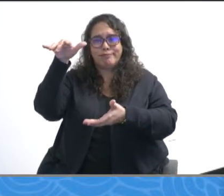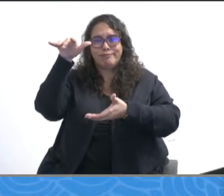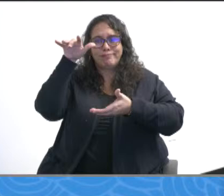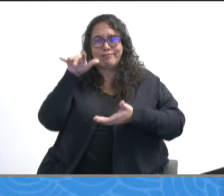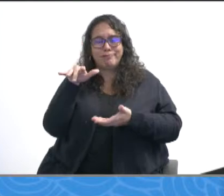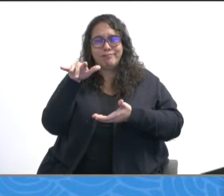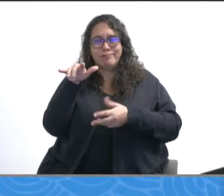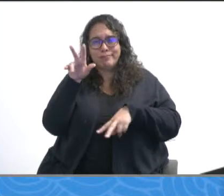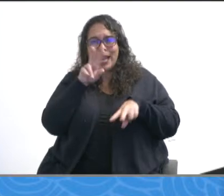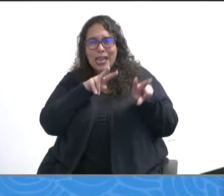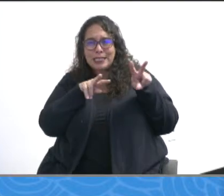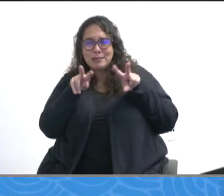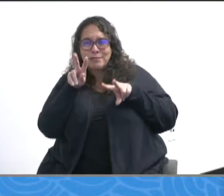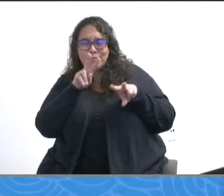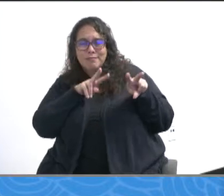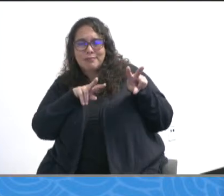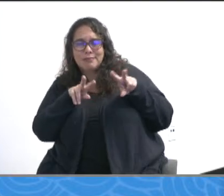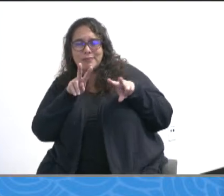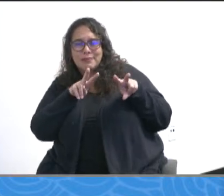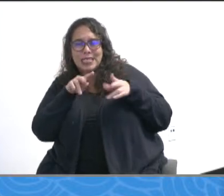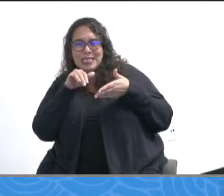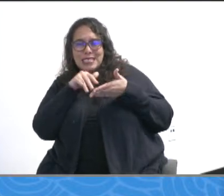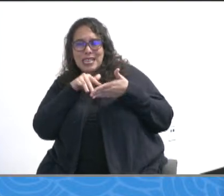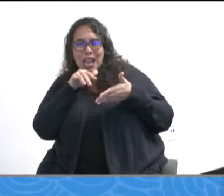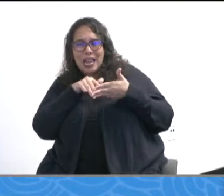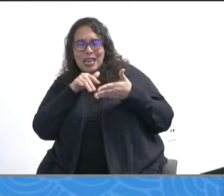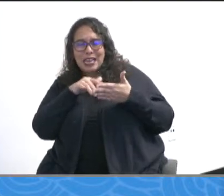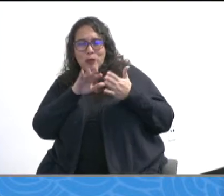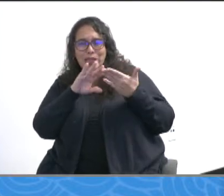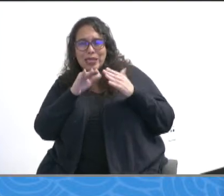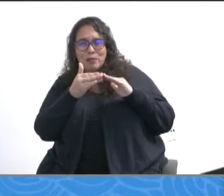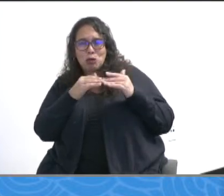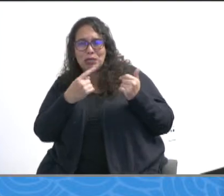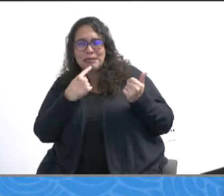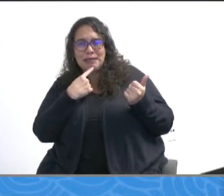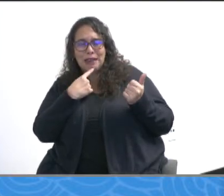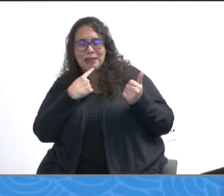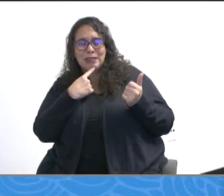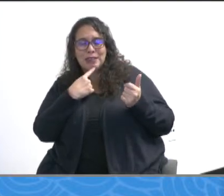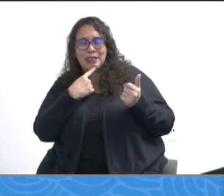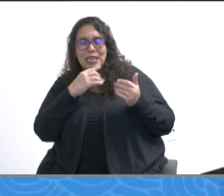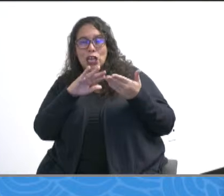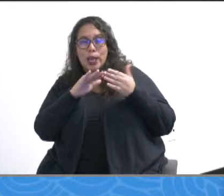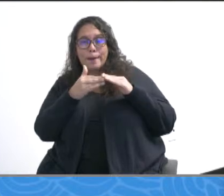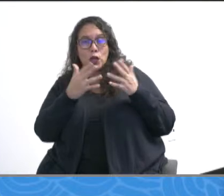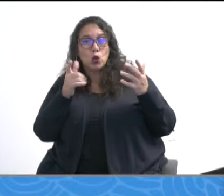and again, study what the community told us. And the community includes staff,